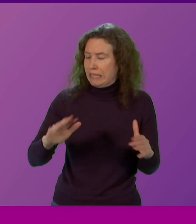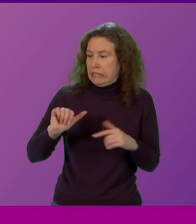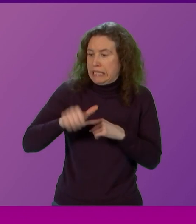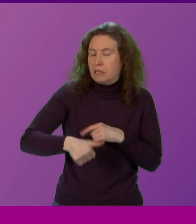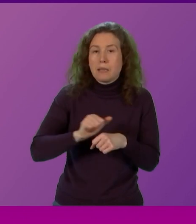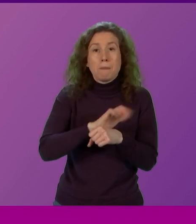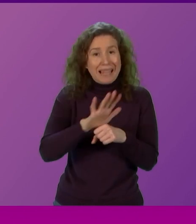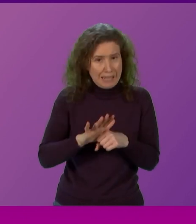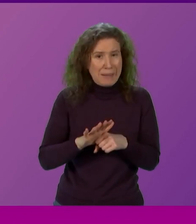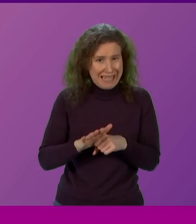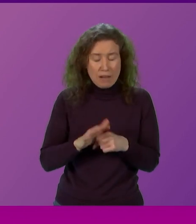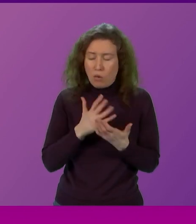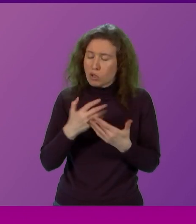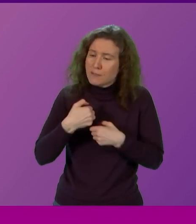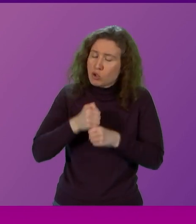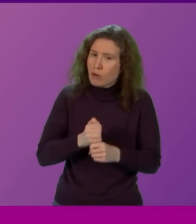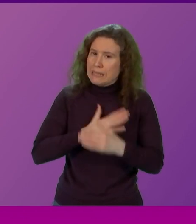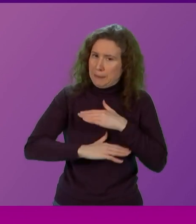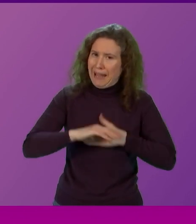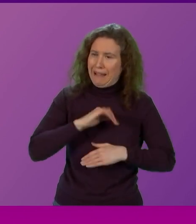There is a lot of distressed behaviour in schools.